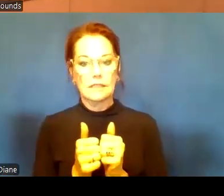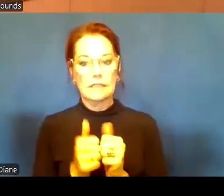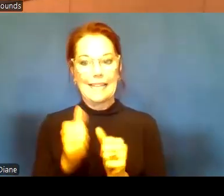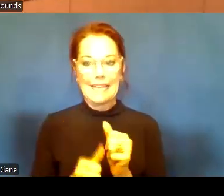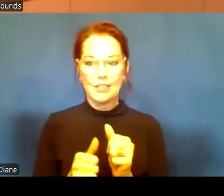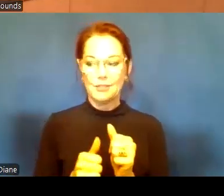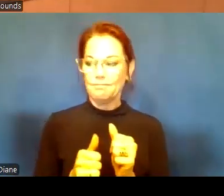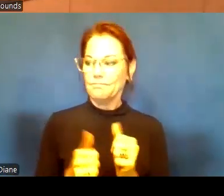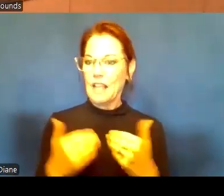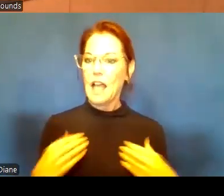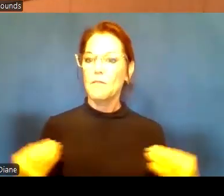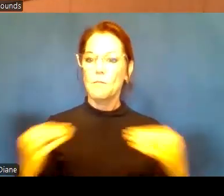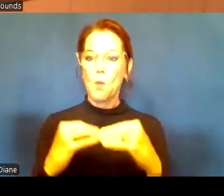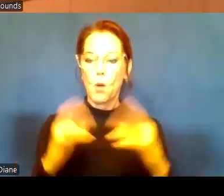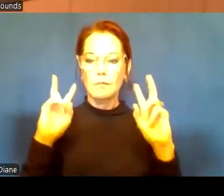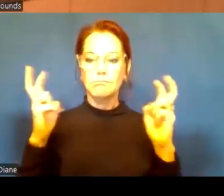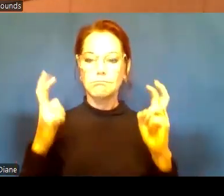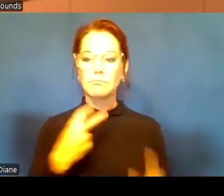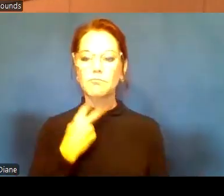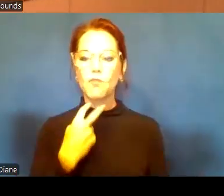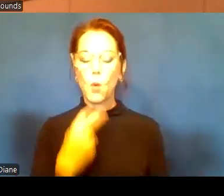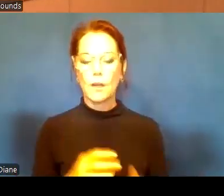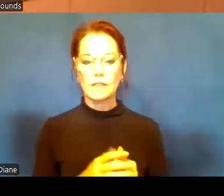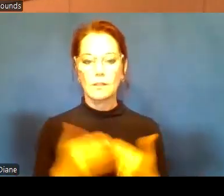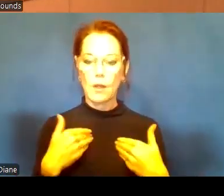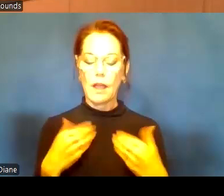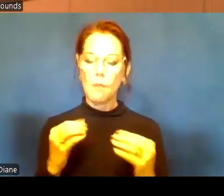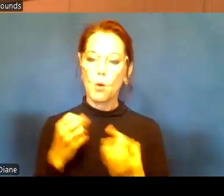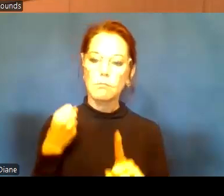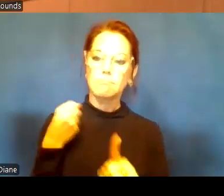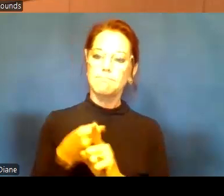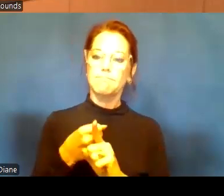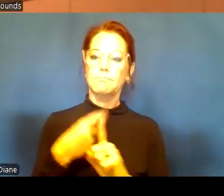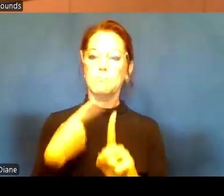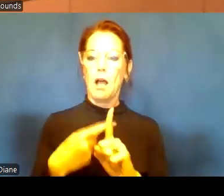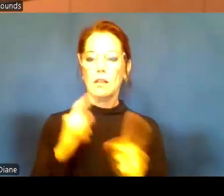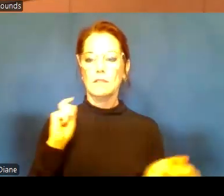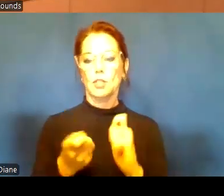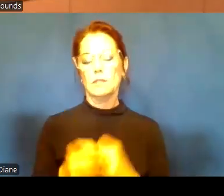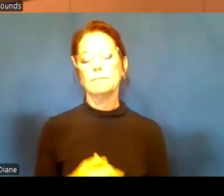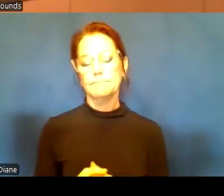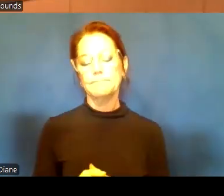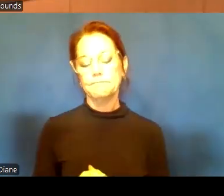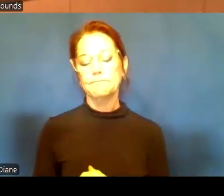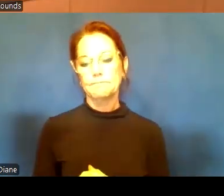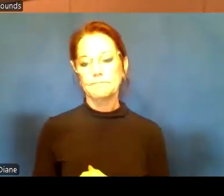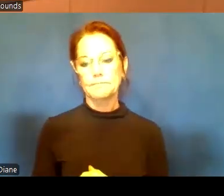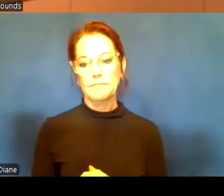make more POS positive and Powerful changes in that way thank you Marie and just reminds me I